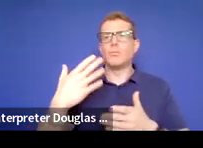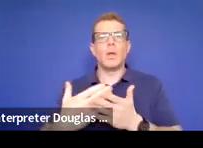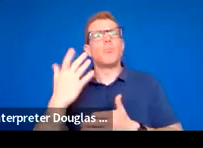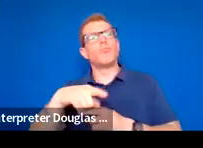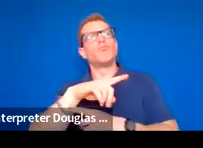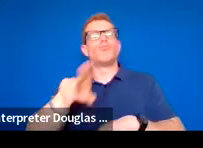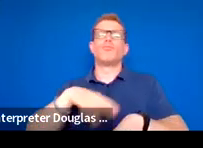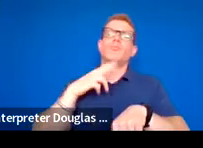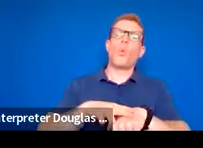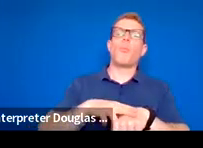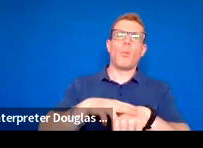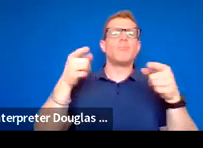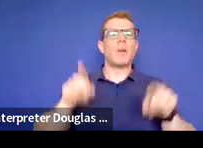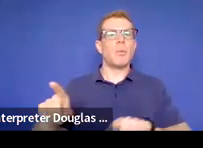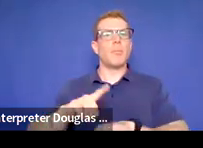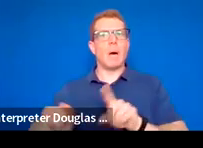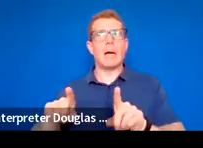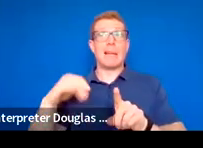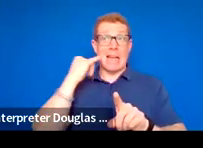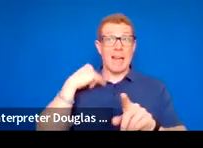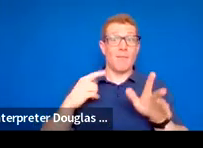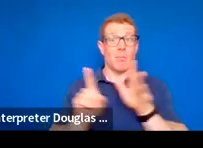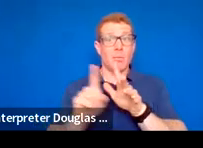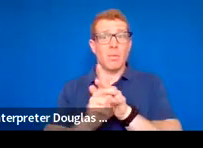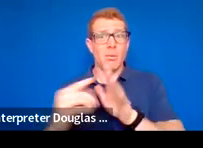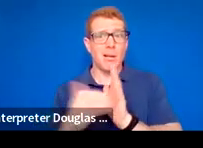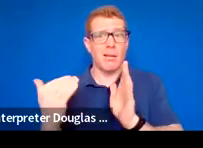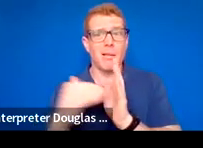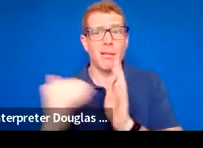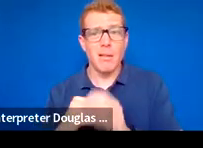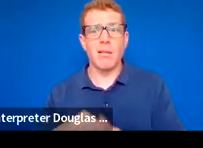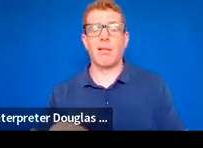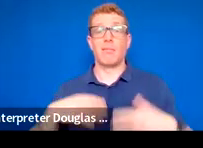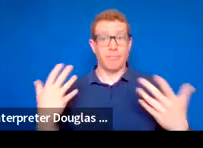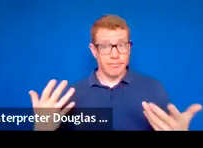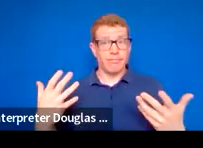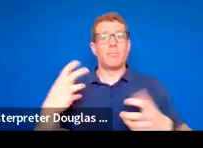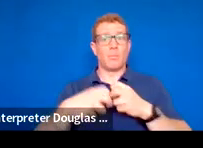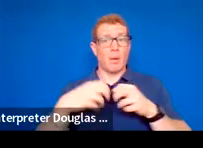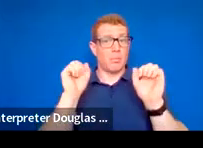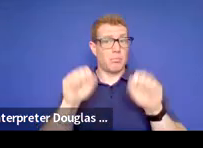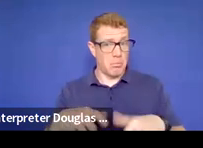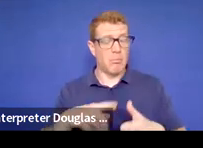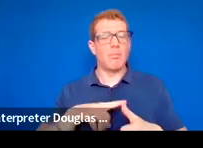Okay, Number 2 is I can't do what I want to do difficulty performing just familiar.